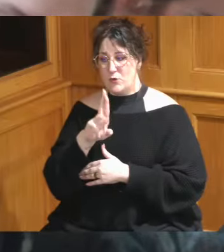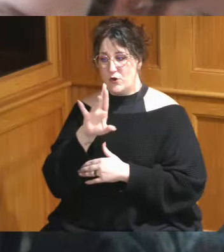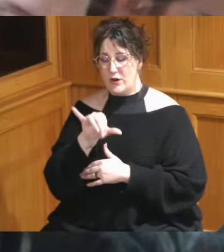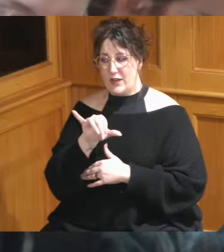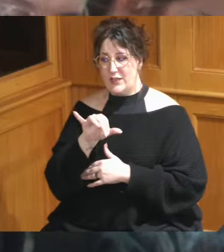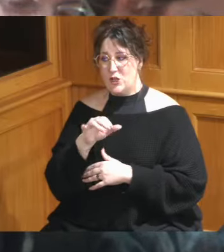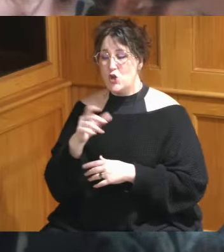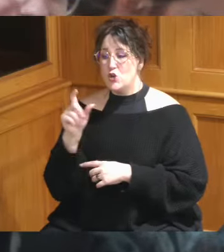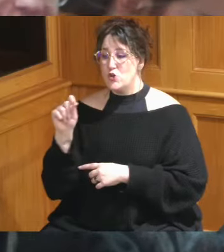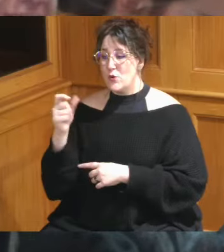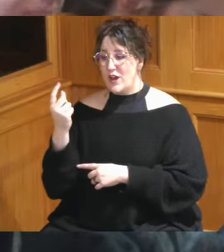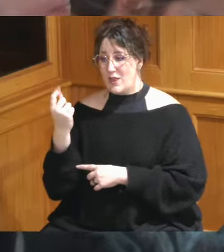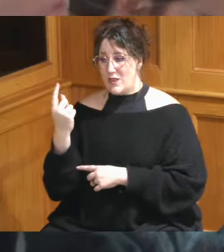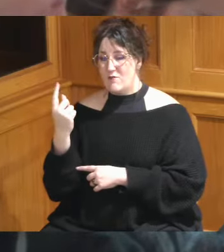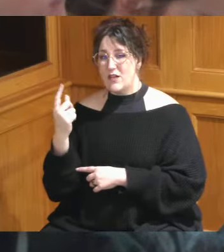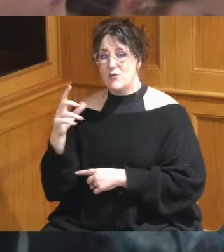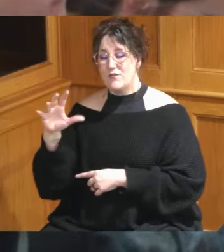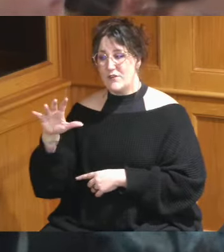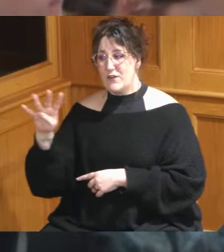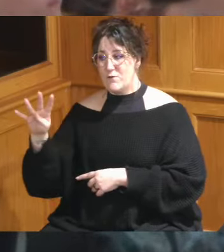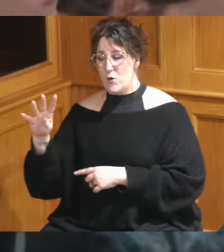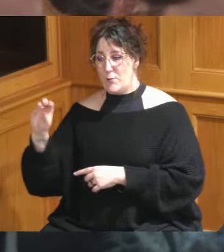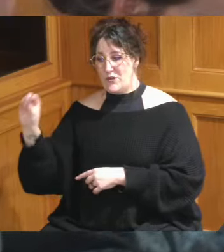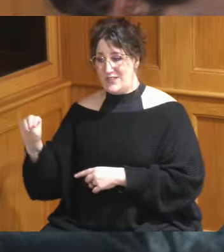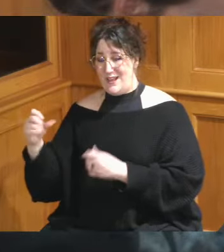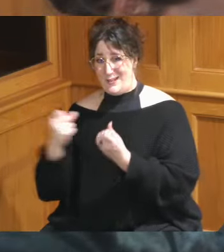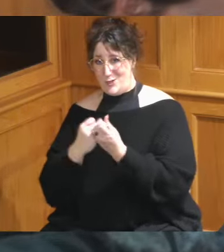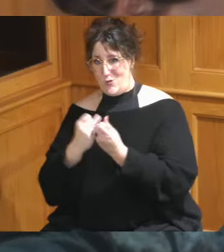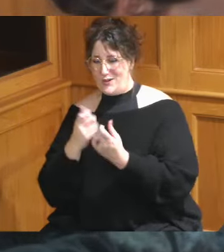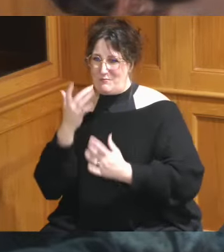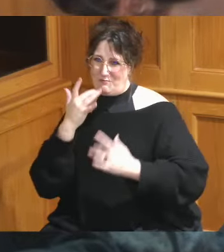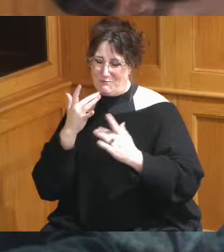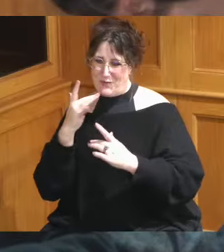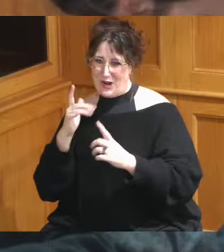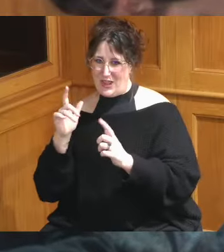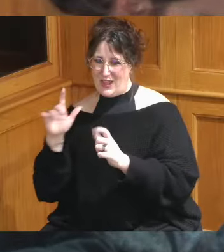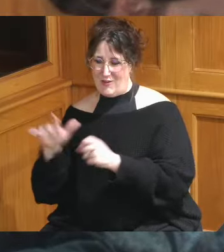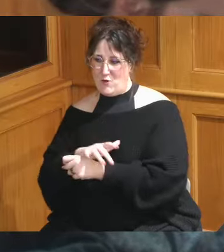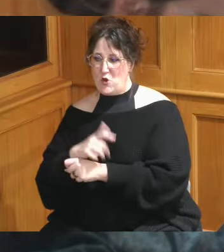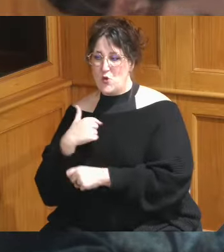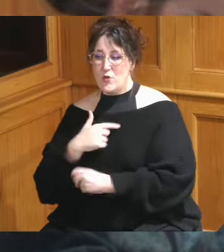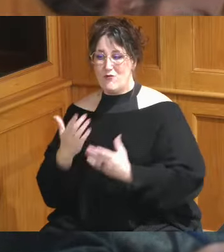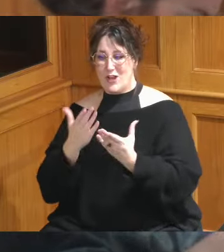with 54% support, so just barely a majority. we're recommending cancelling the project at this point,